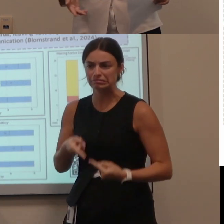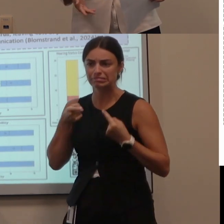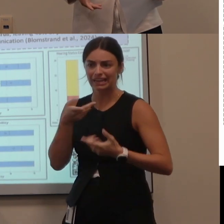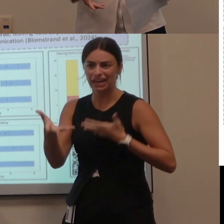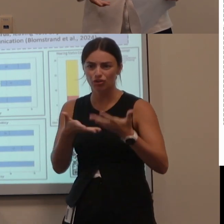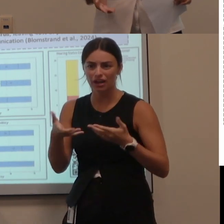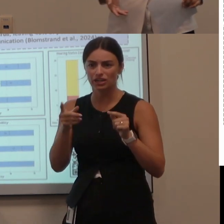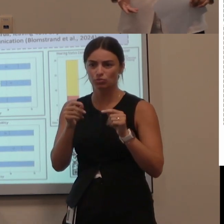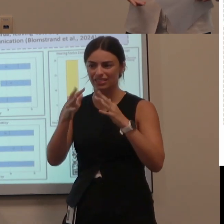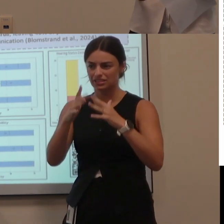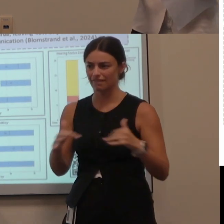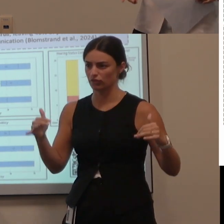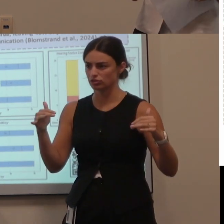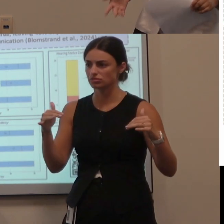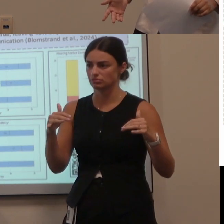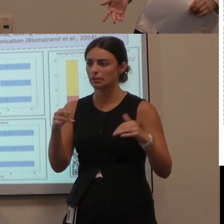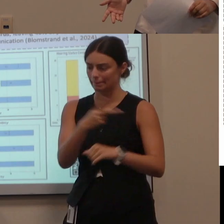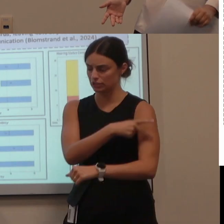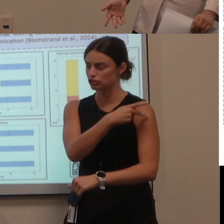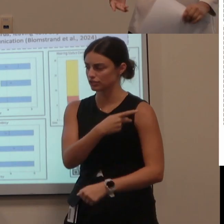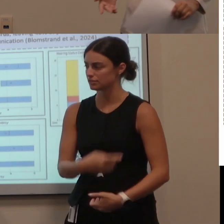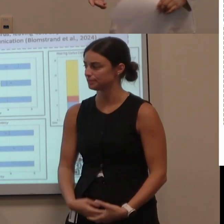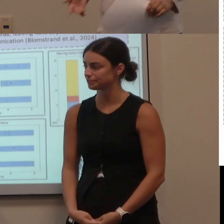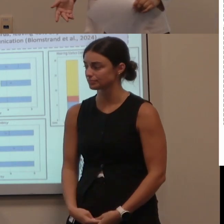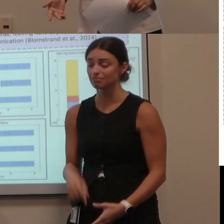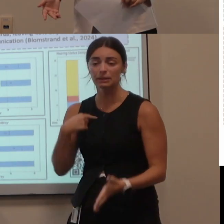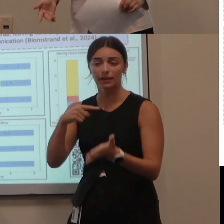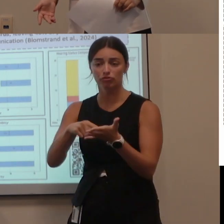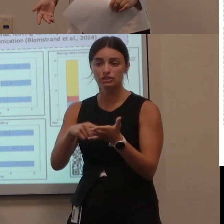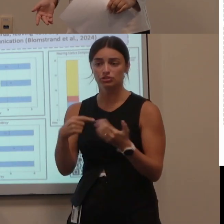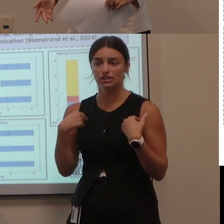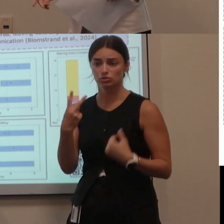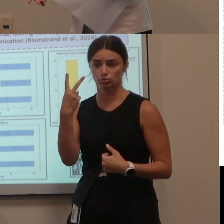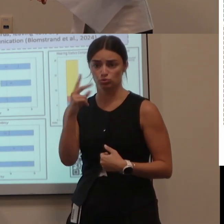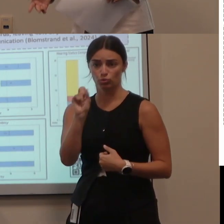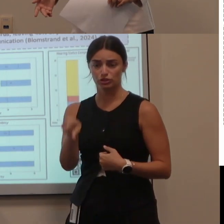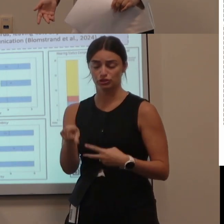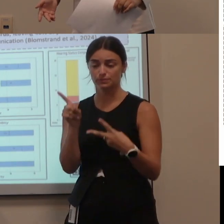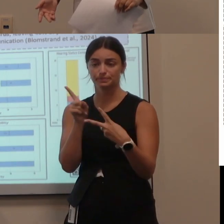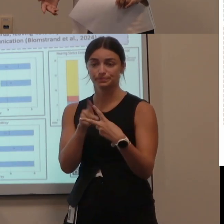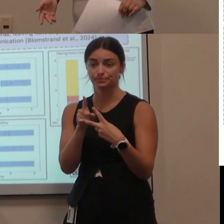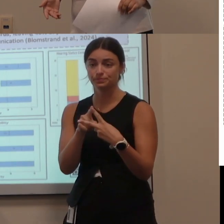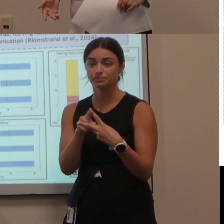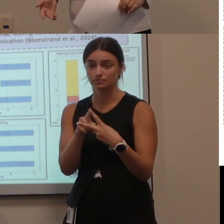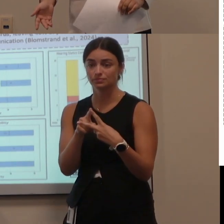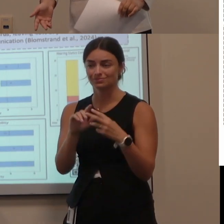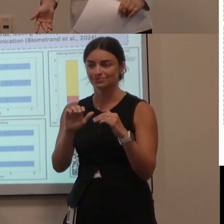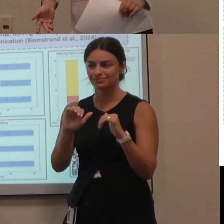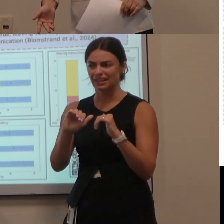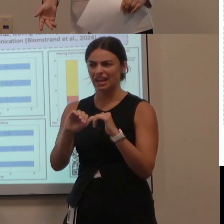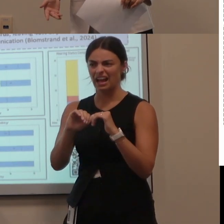My research addresses two questions. The first question is, how well do healthcare training programs